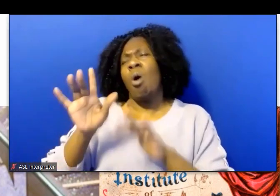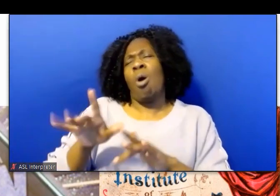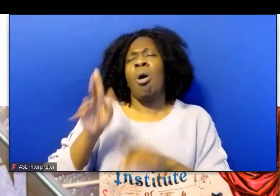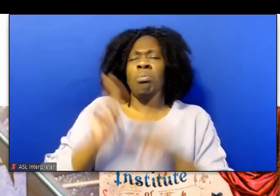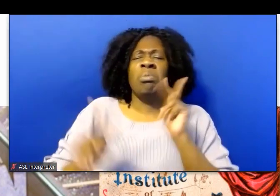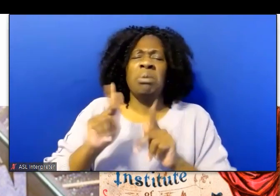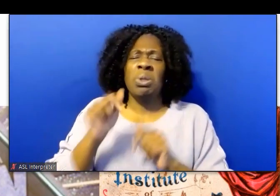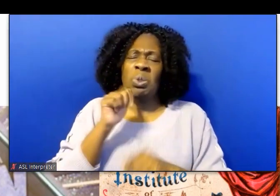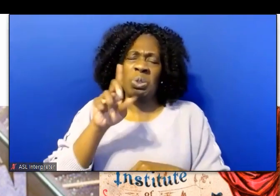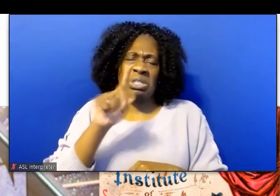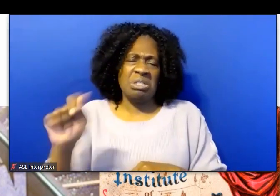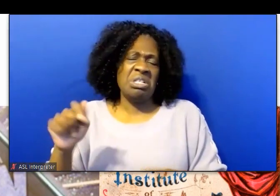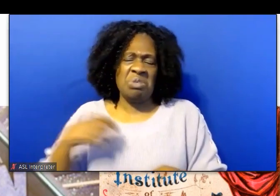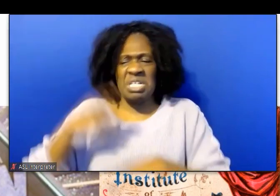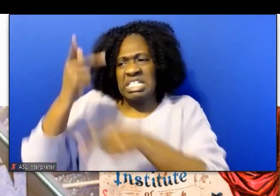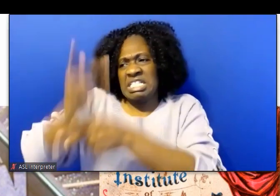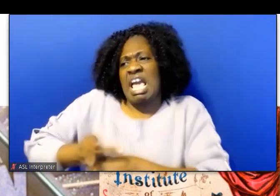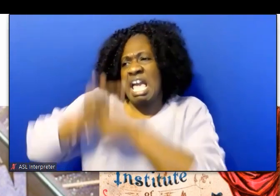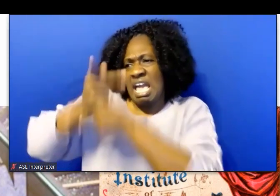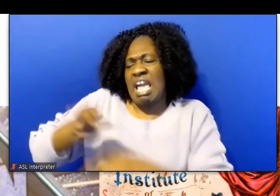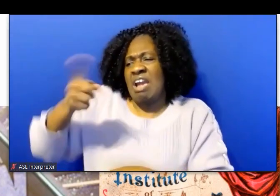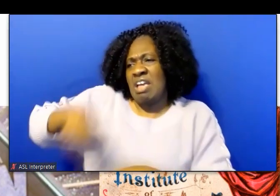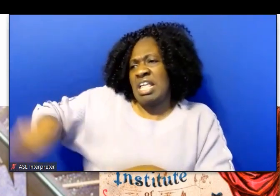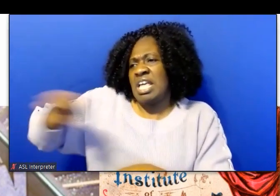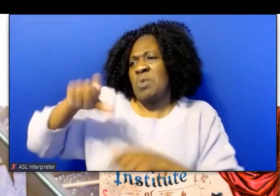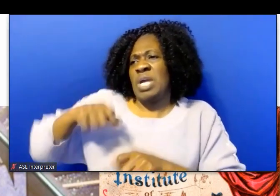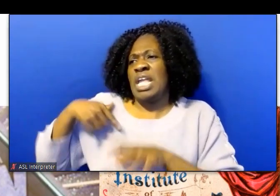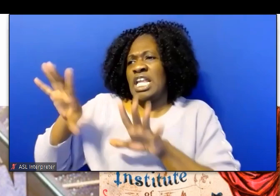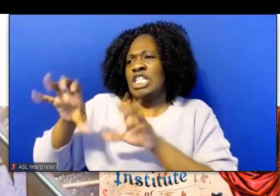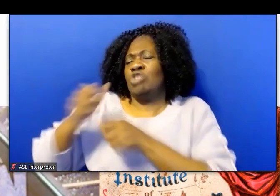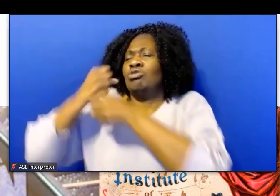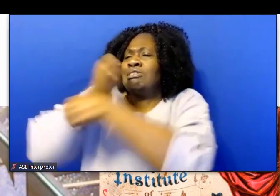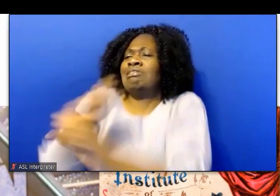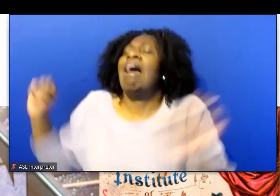we need to take care of them, we need to rescue them, we need to do for them.